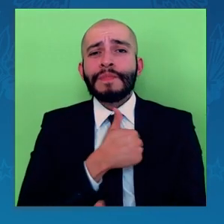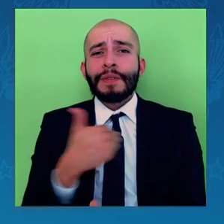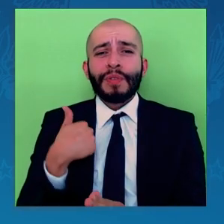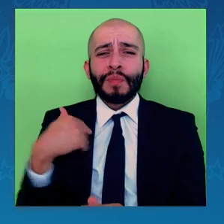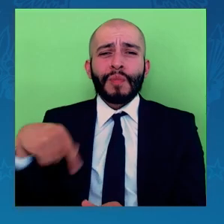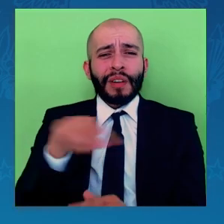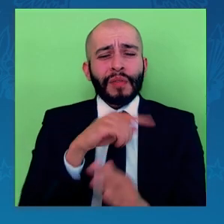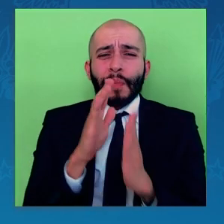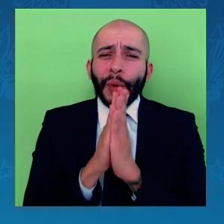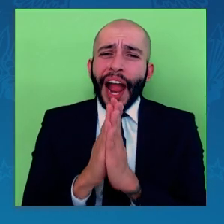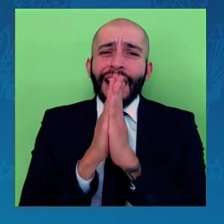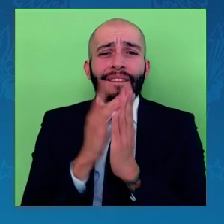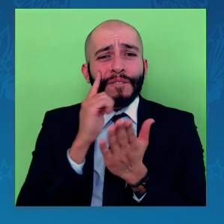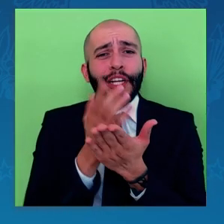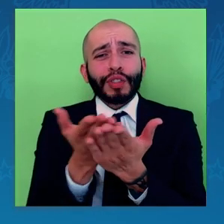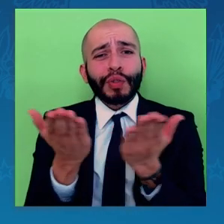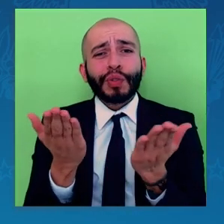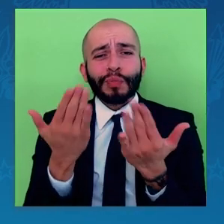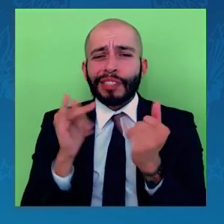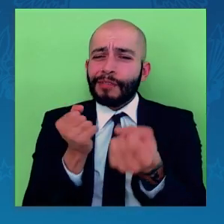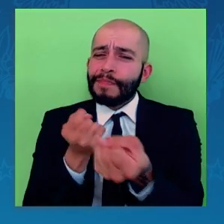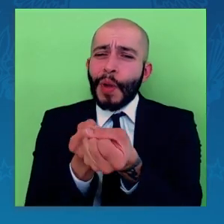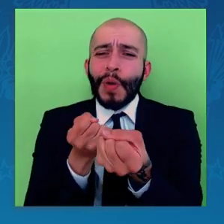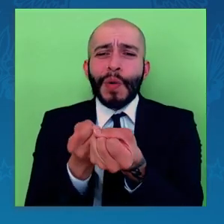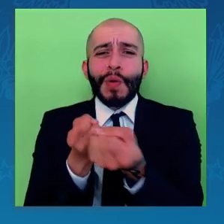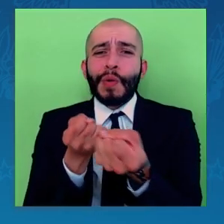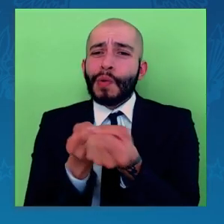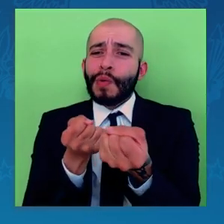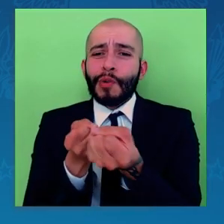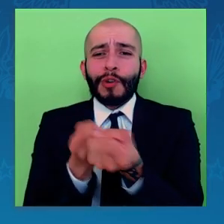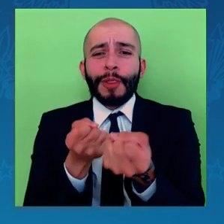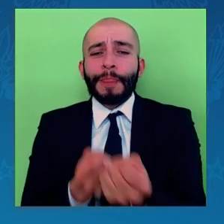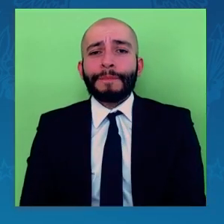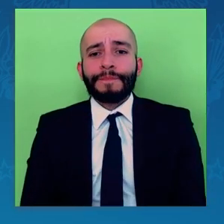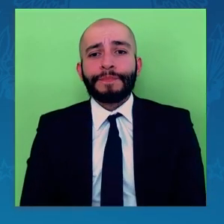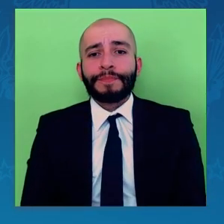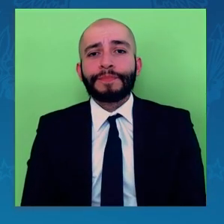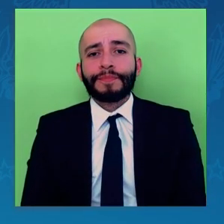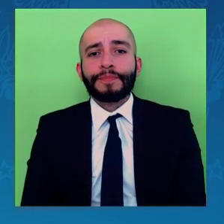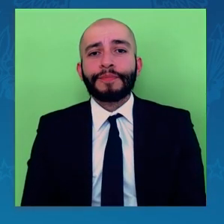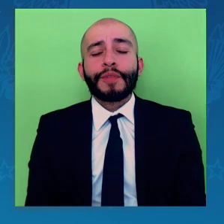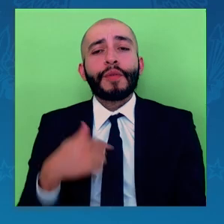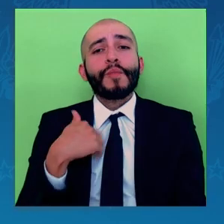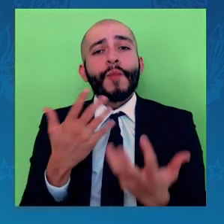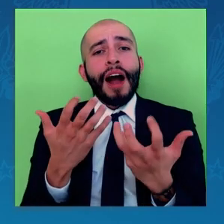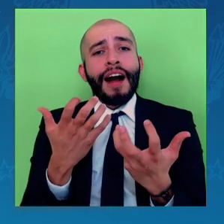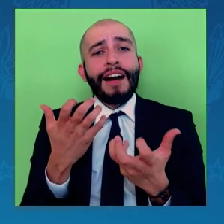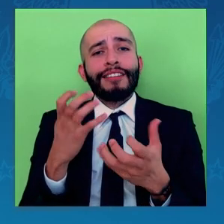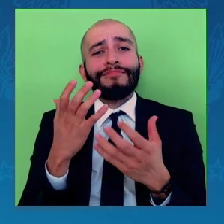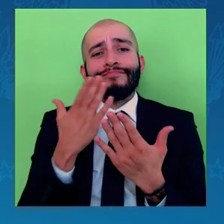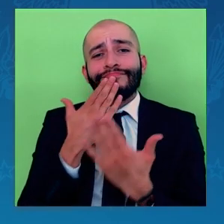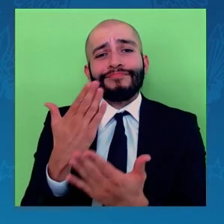With that, I want to also thank Dr. Luis Padilla for your kind introduction and for the commitment